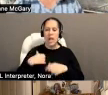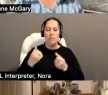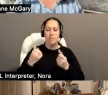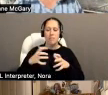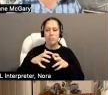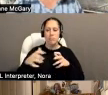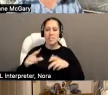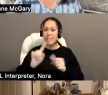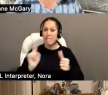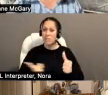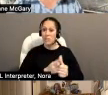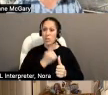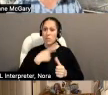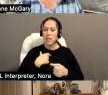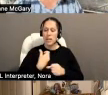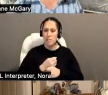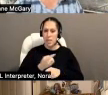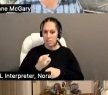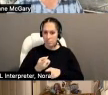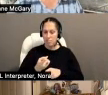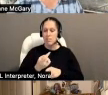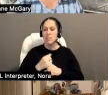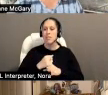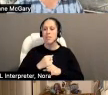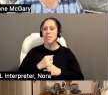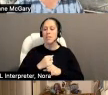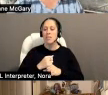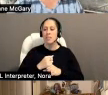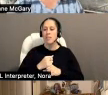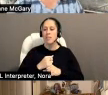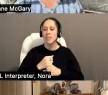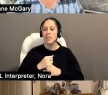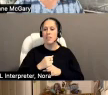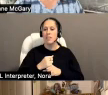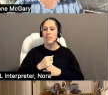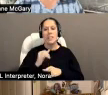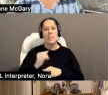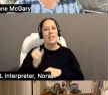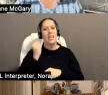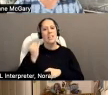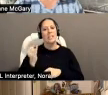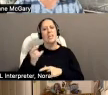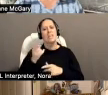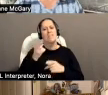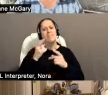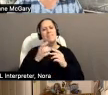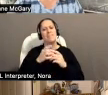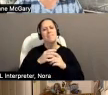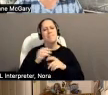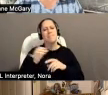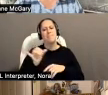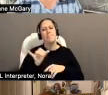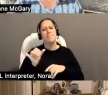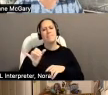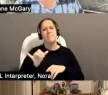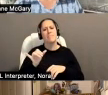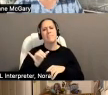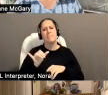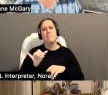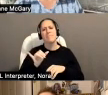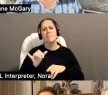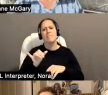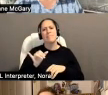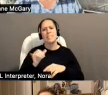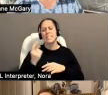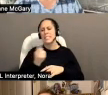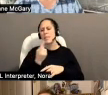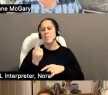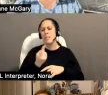the first one that I made. Um, the idea of like, uh, something that's like sort of an animal,